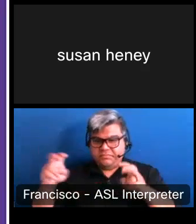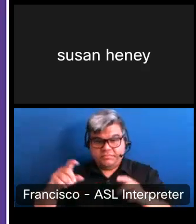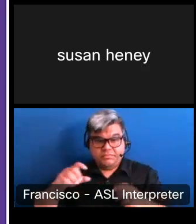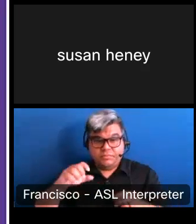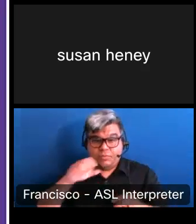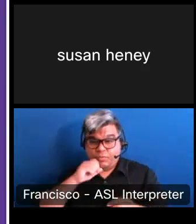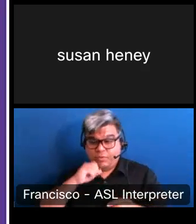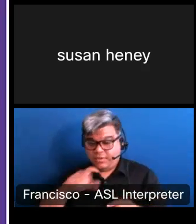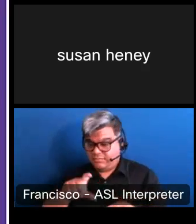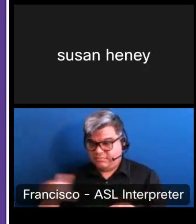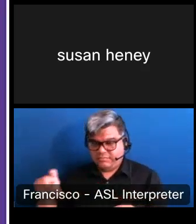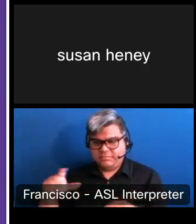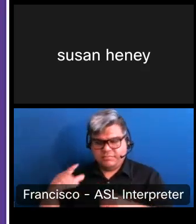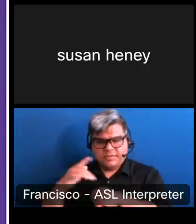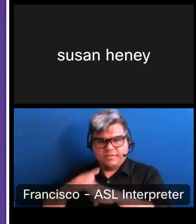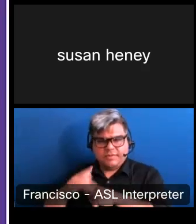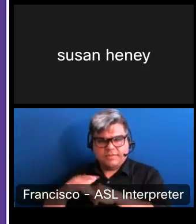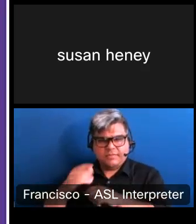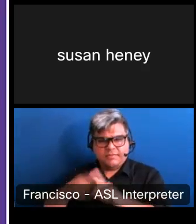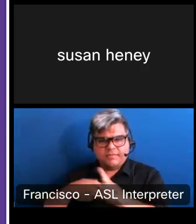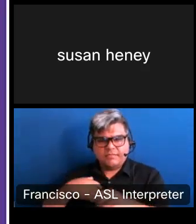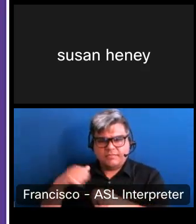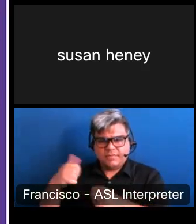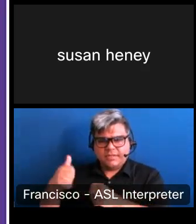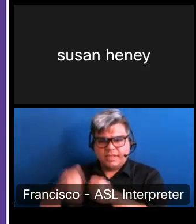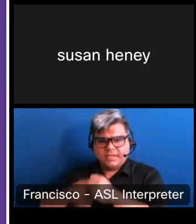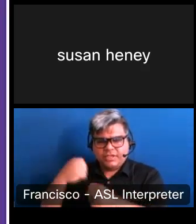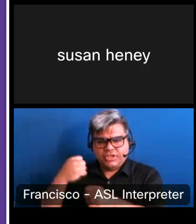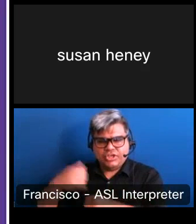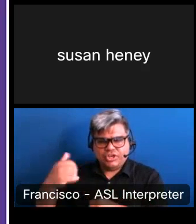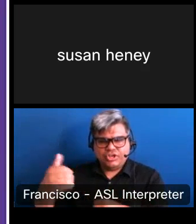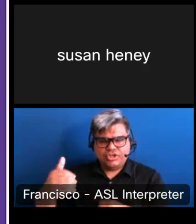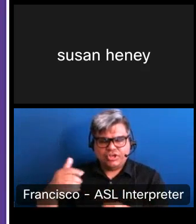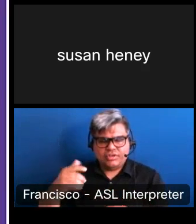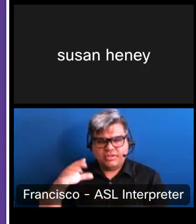from the decennial census. I think we can all agree that we want to use ACS data as opposed to